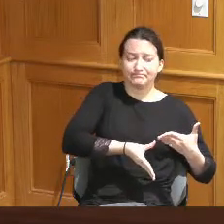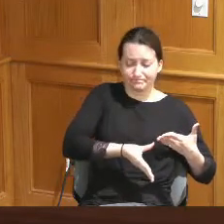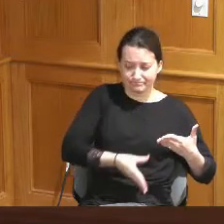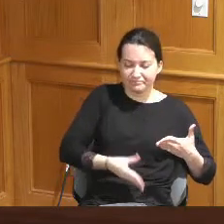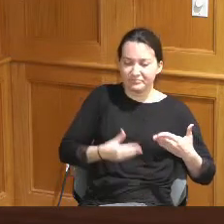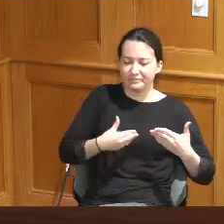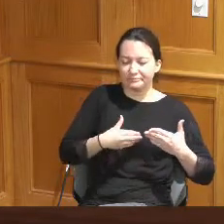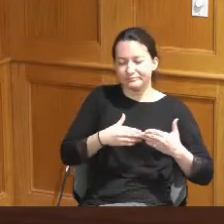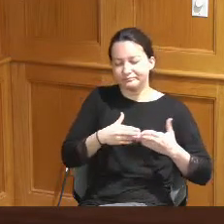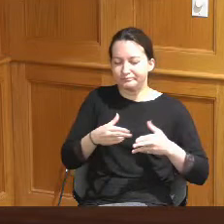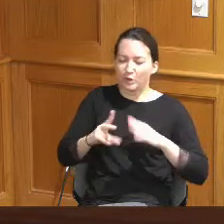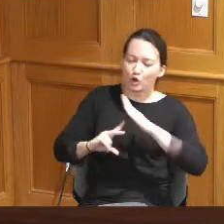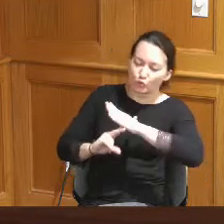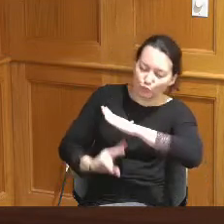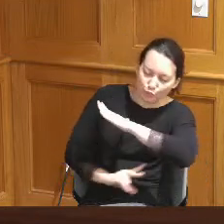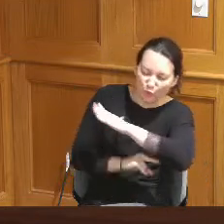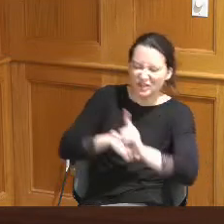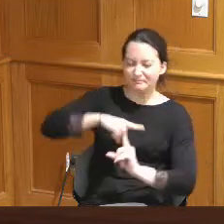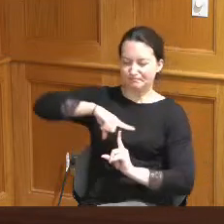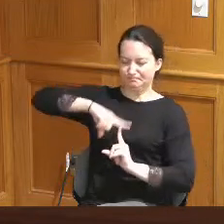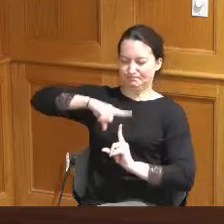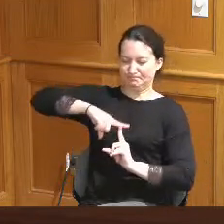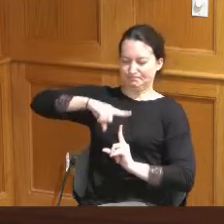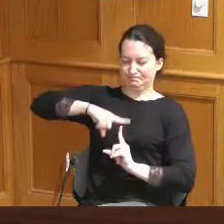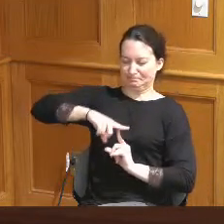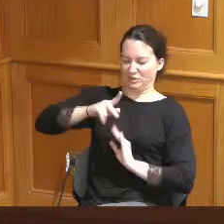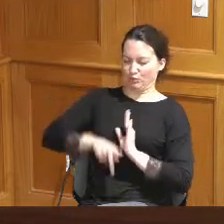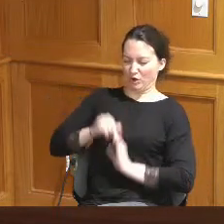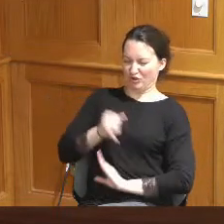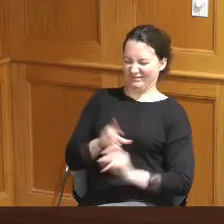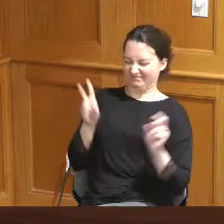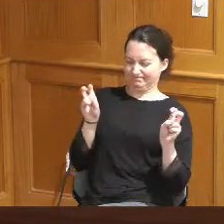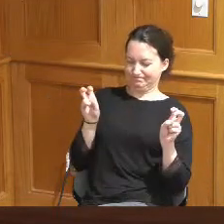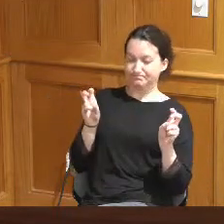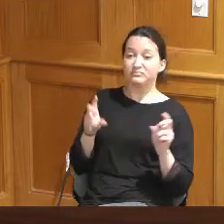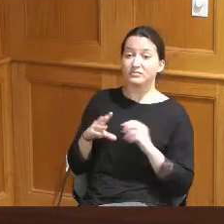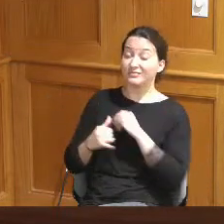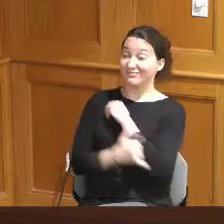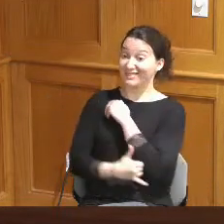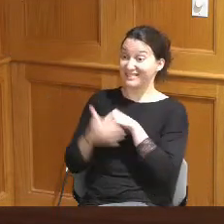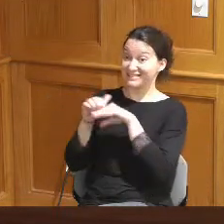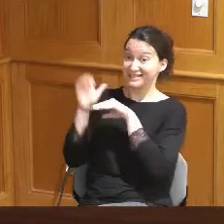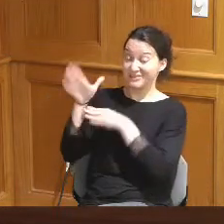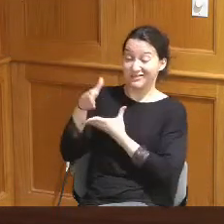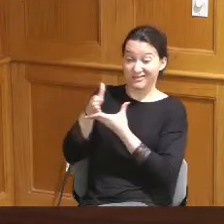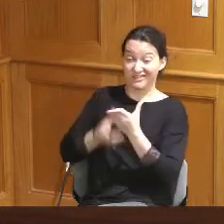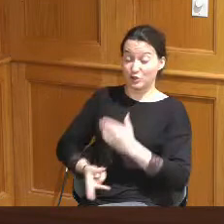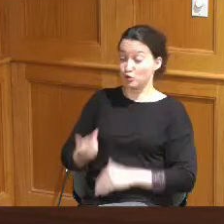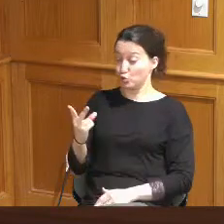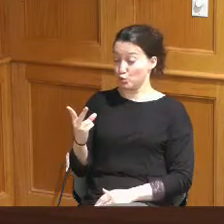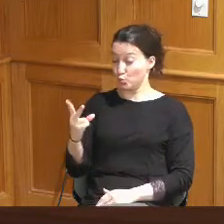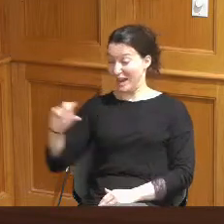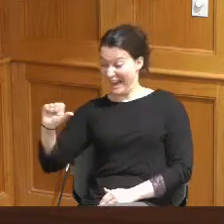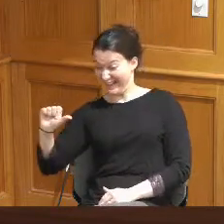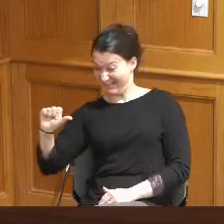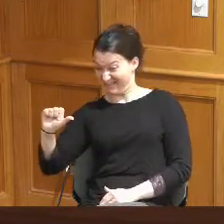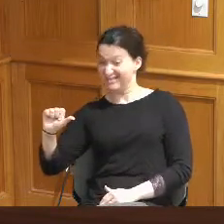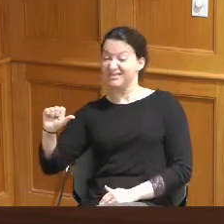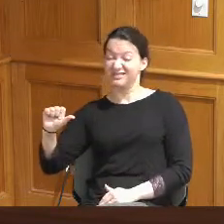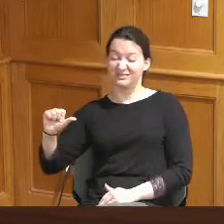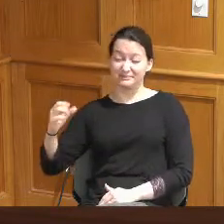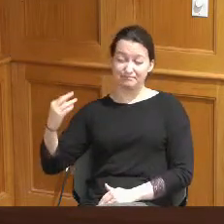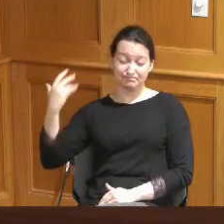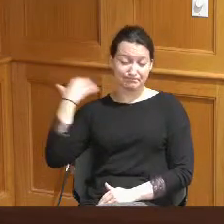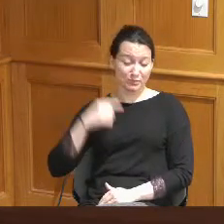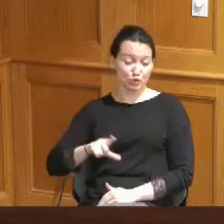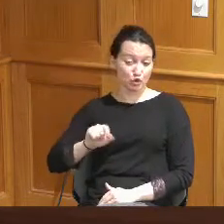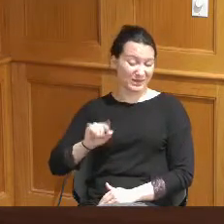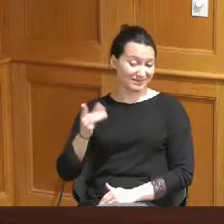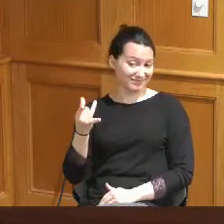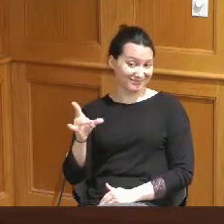set of bridge or interim projects the county had submitted a phase 2A back in 2018 The Regulators